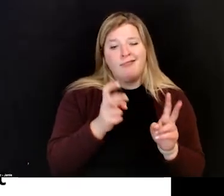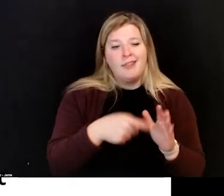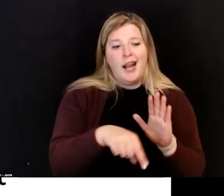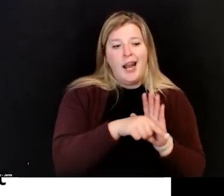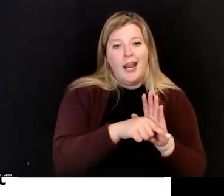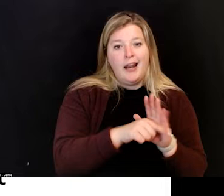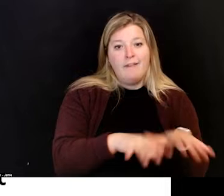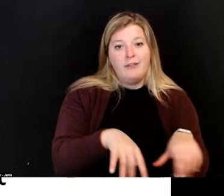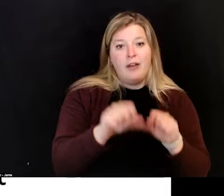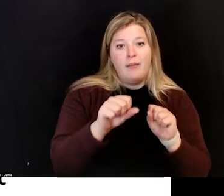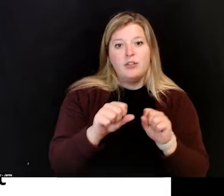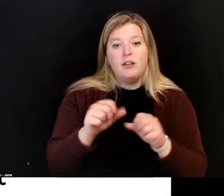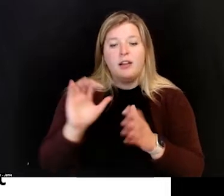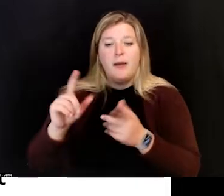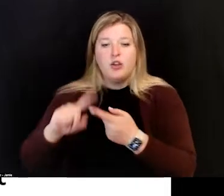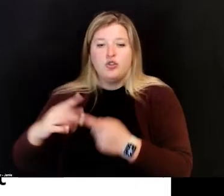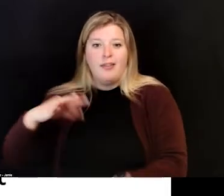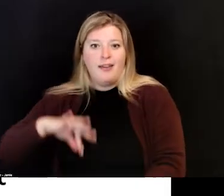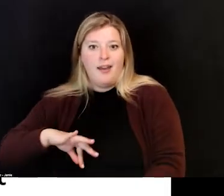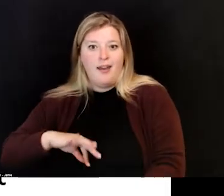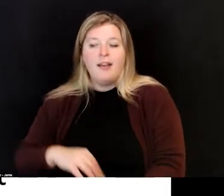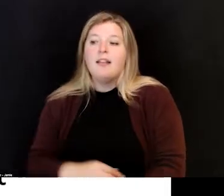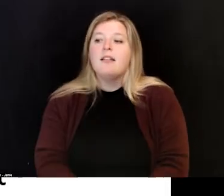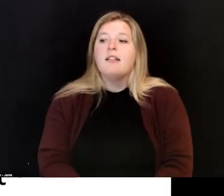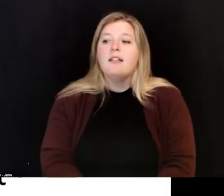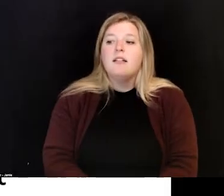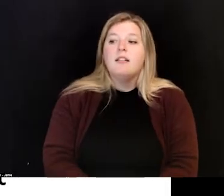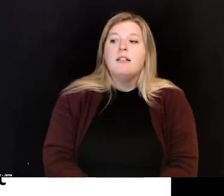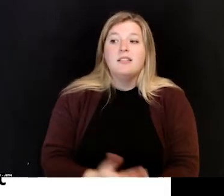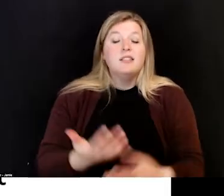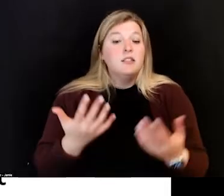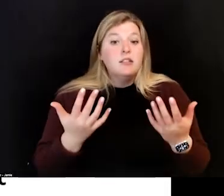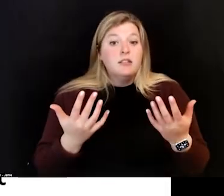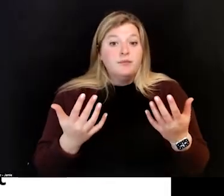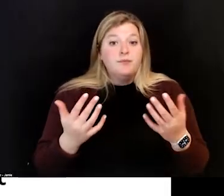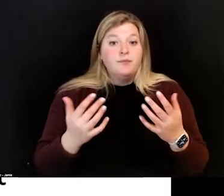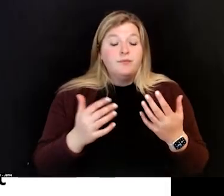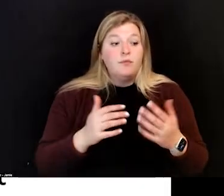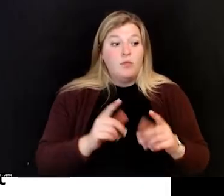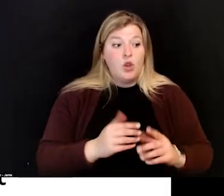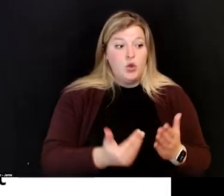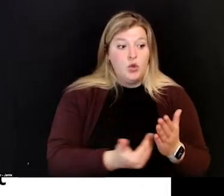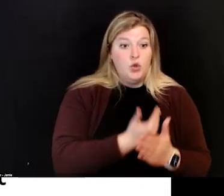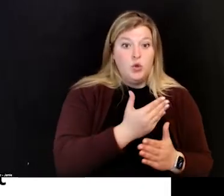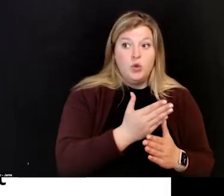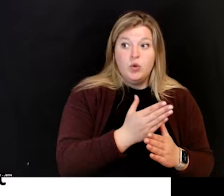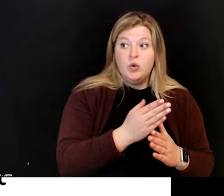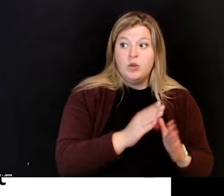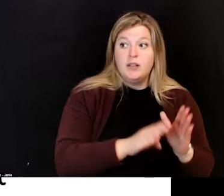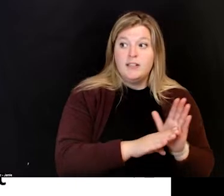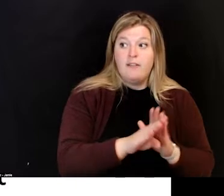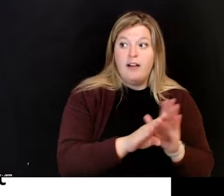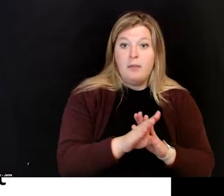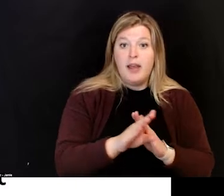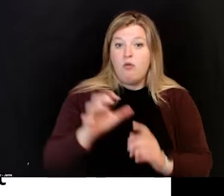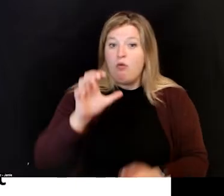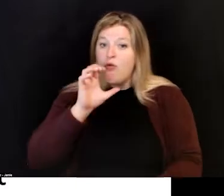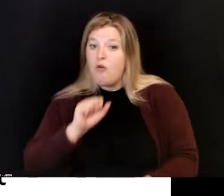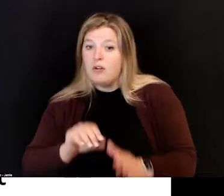And in particular, this can be very different for new development versus older development. And sometimes, it's a judgment call